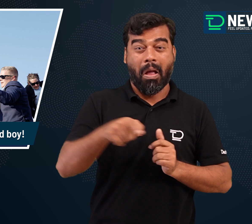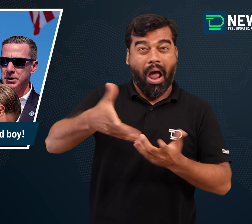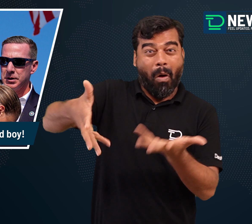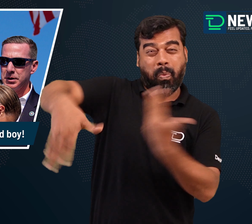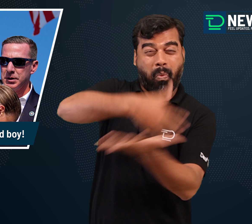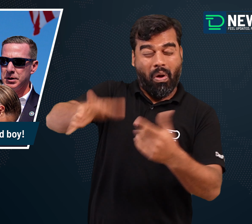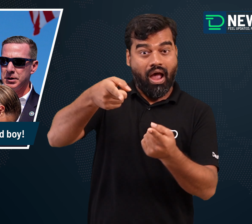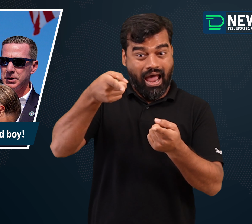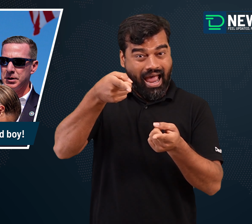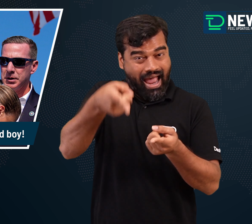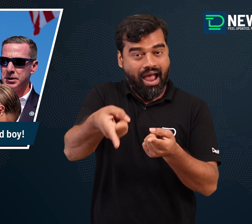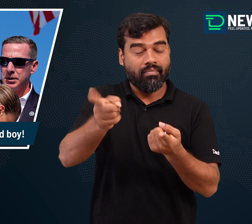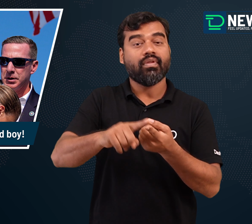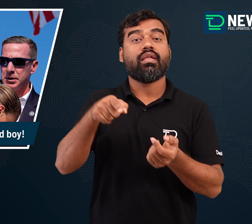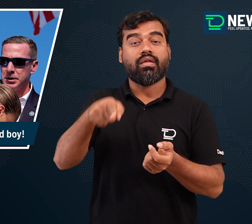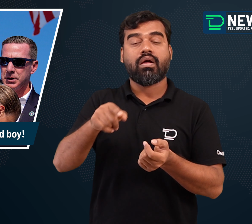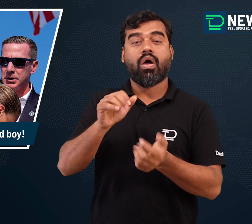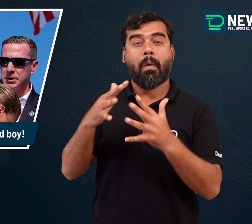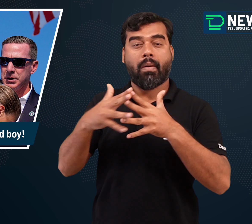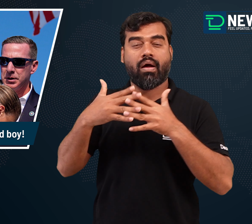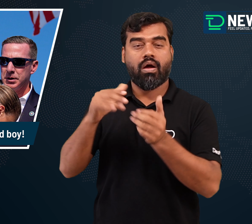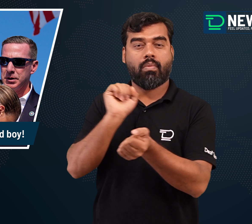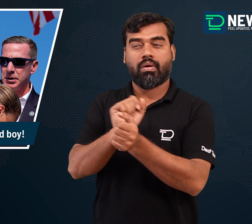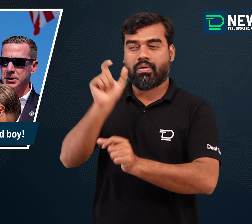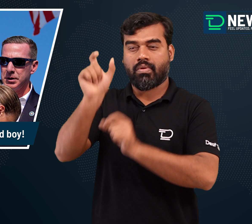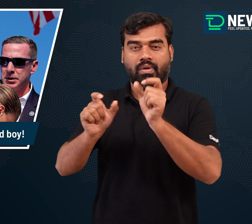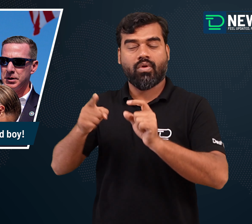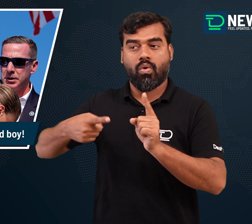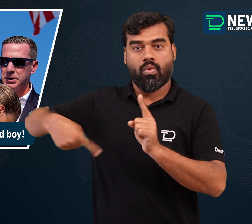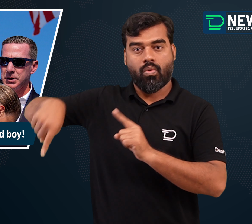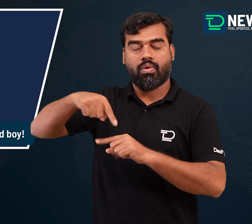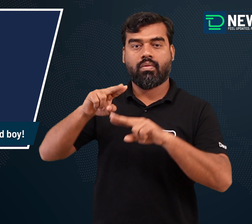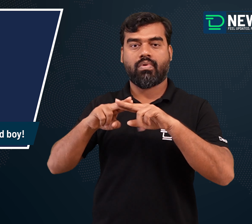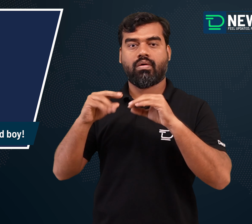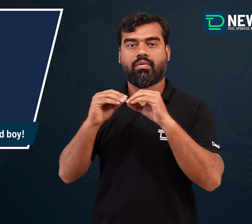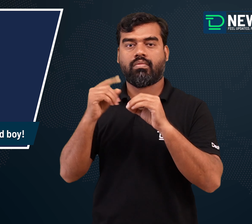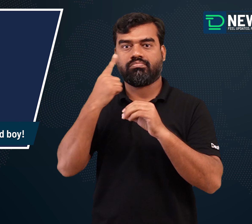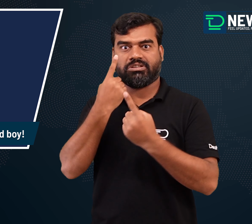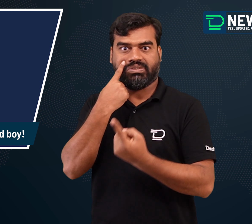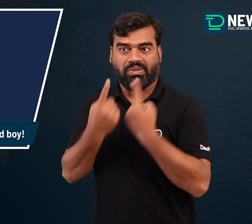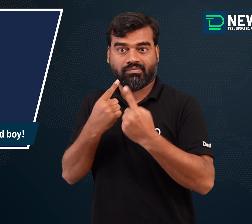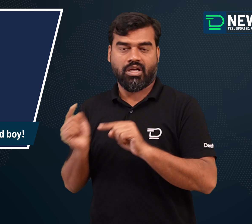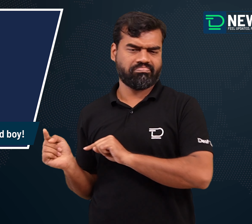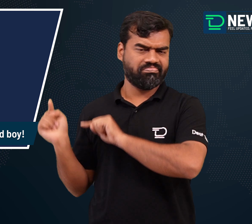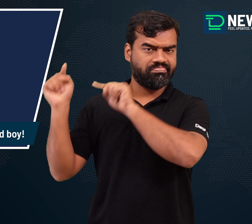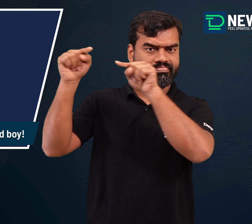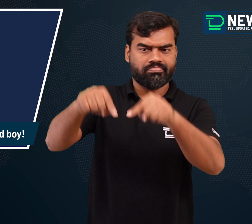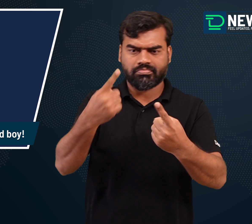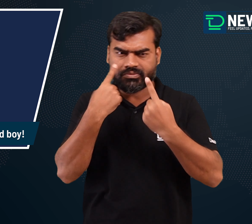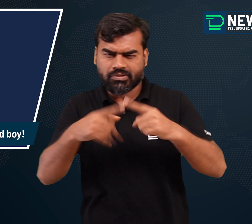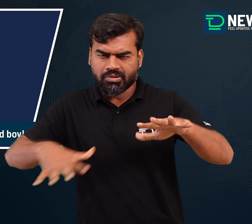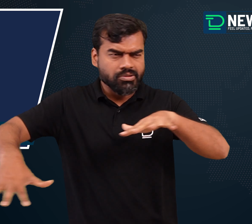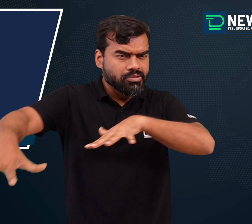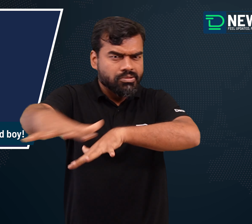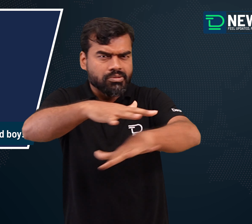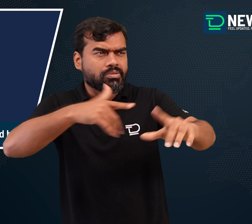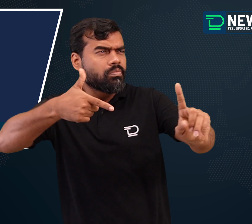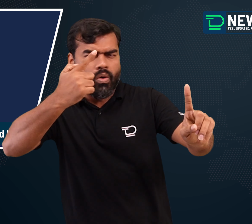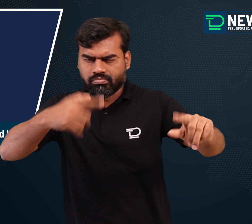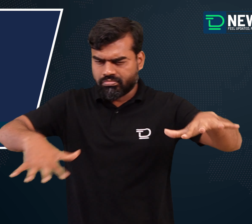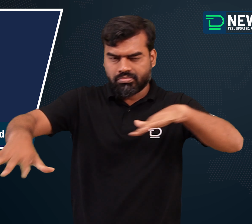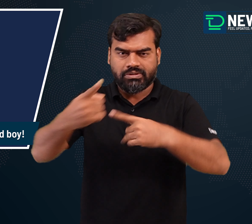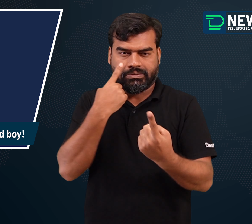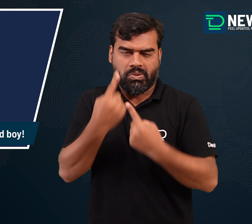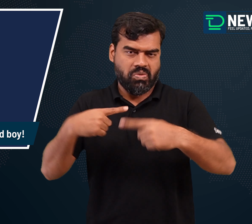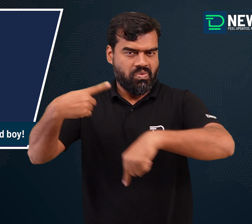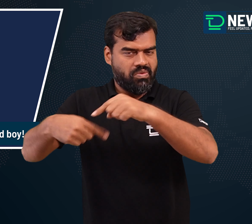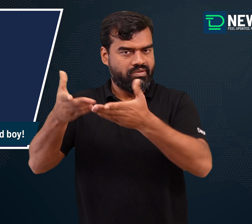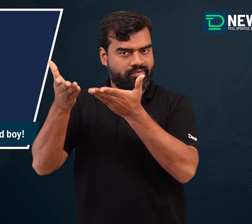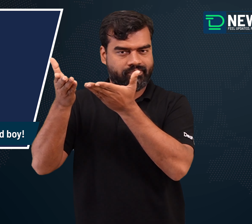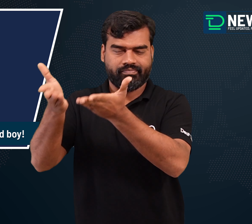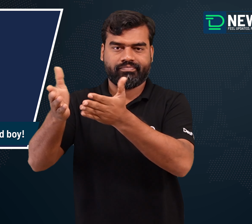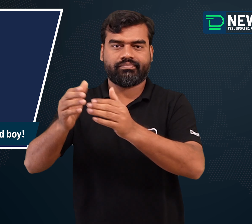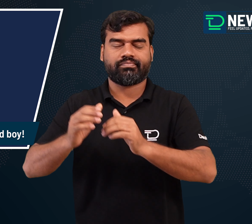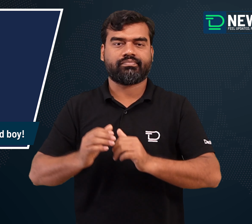Immediately, the FBI started investigating the shooting.